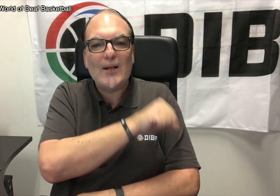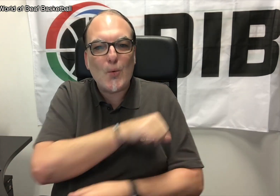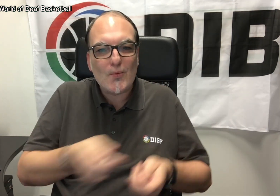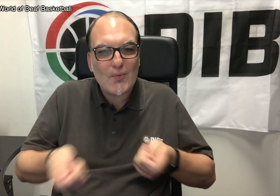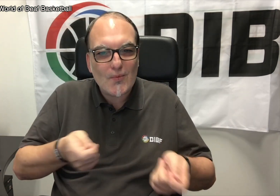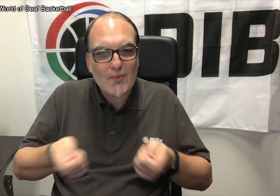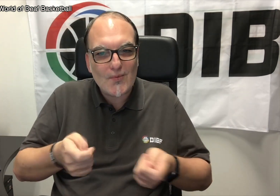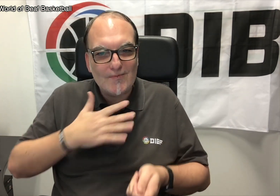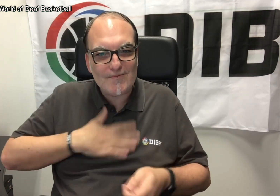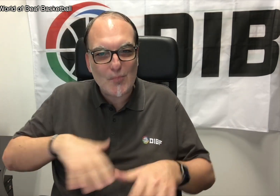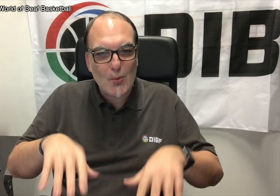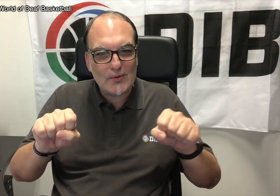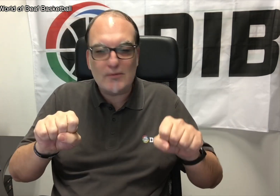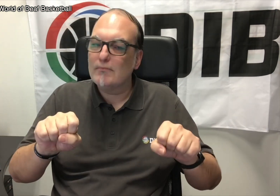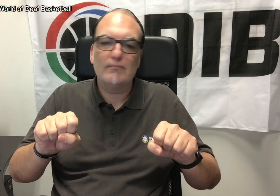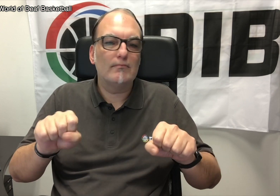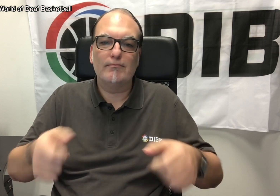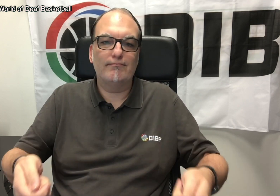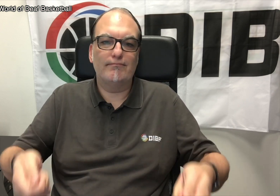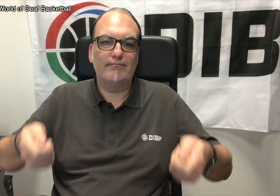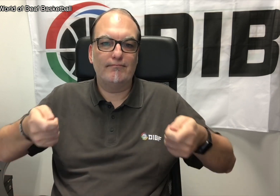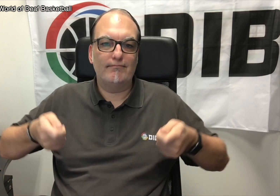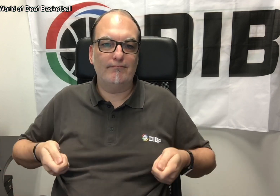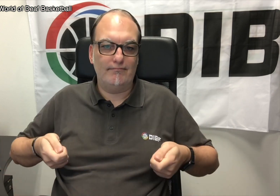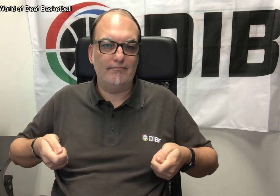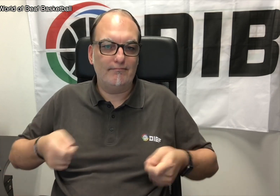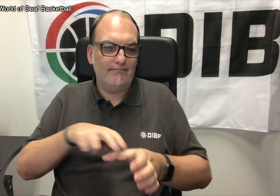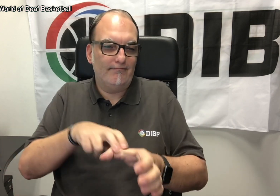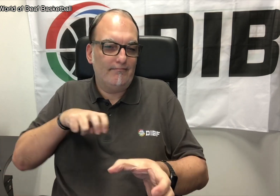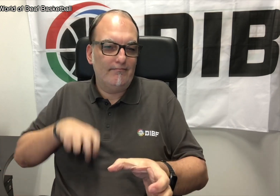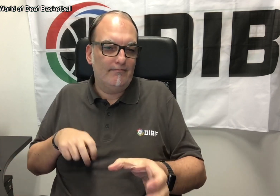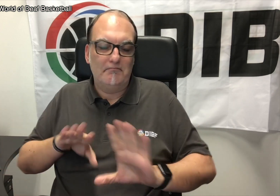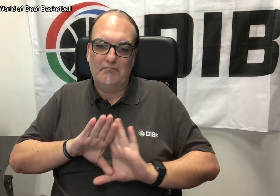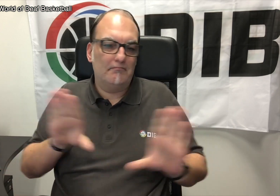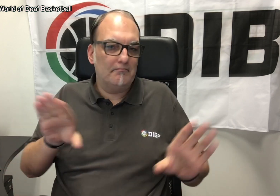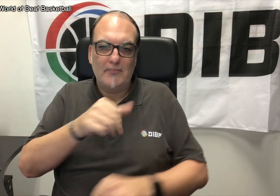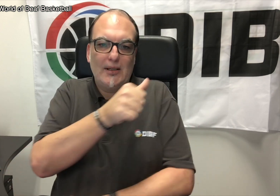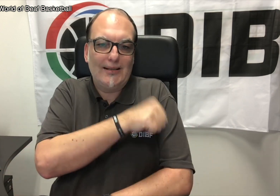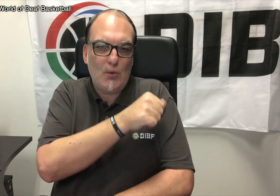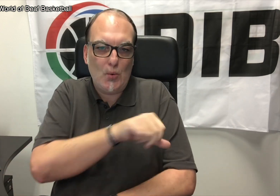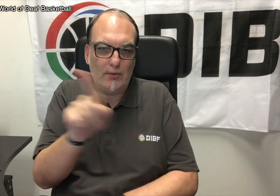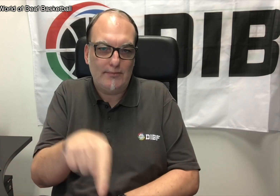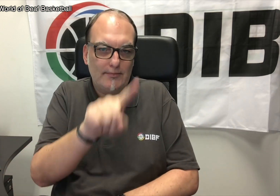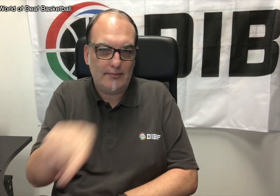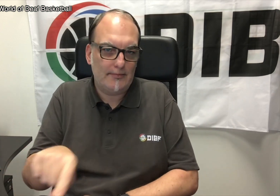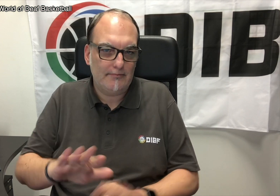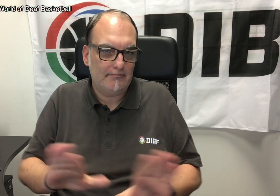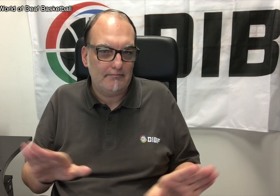for Rio de Janeiro to host had been dropped.